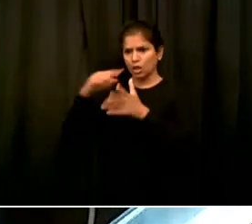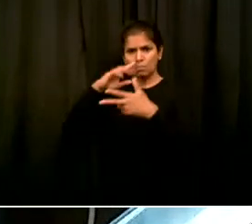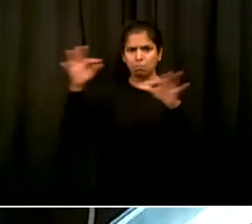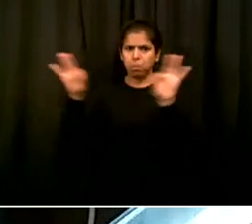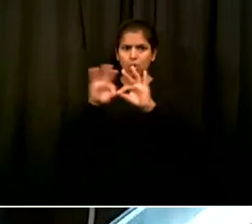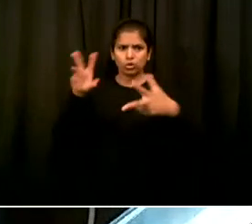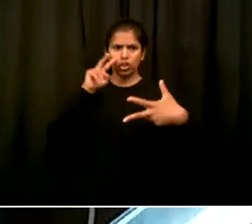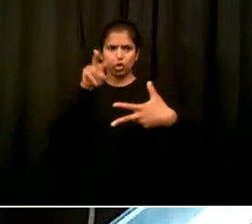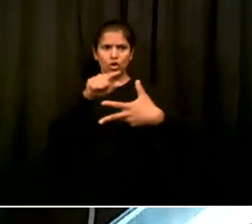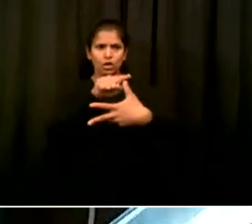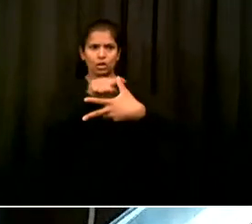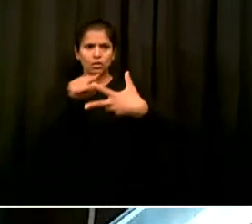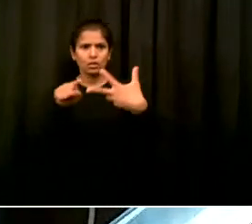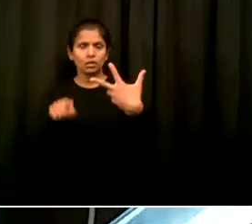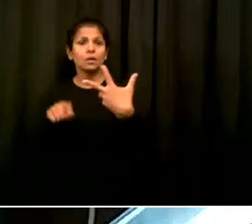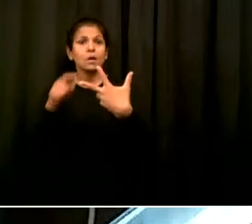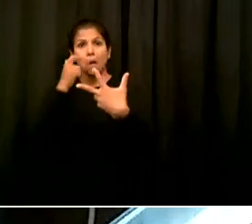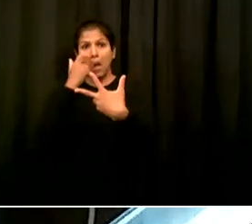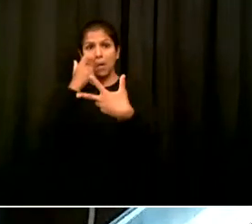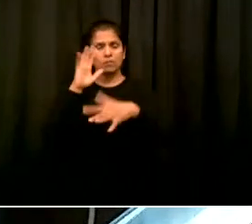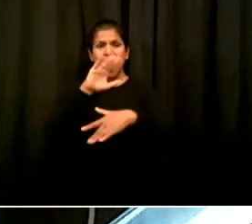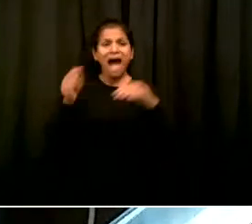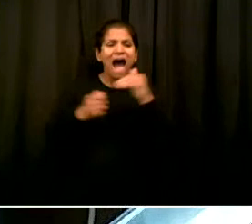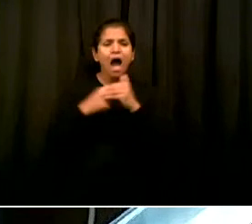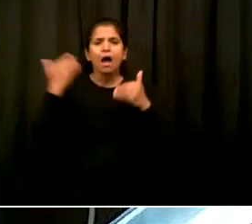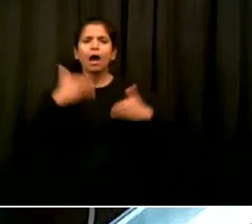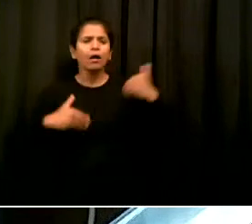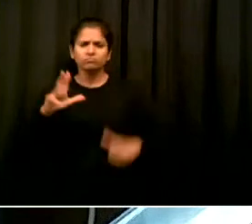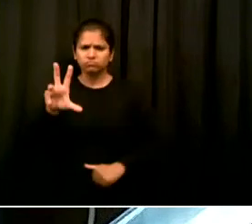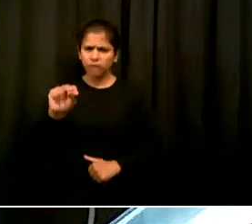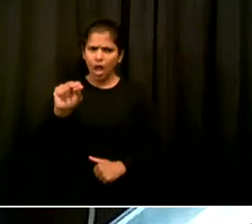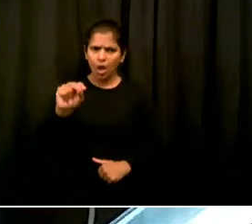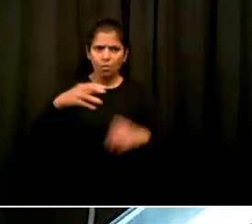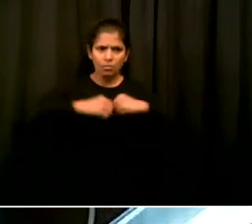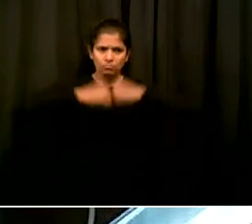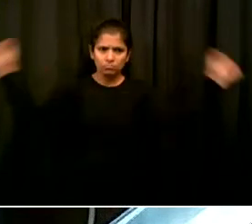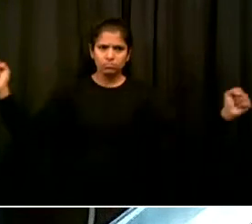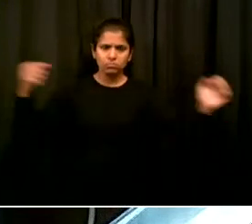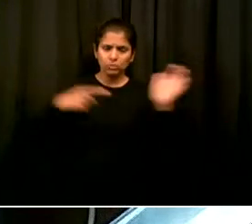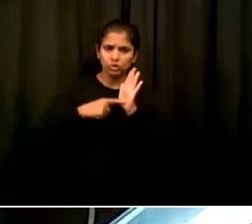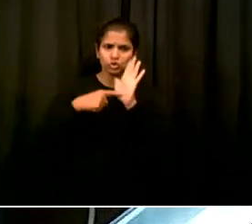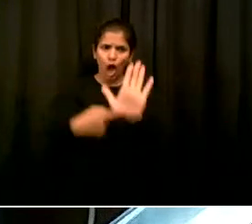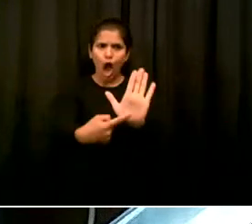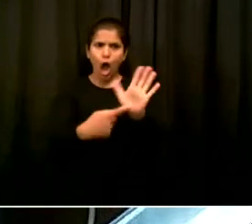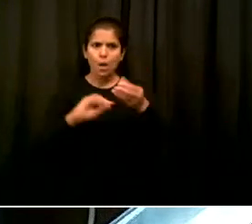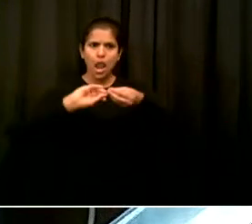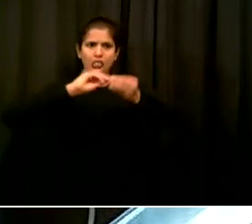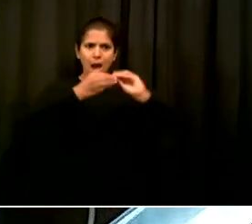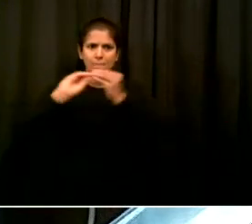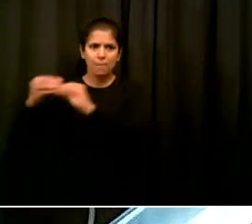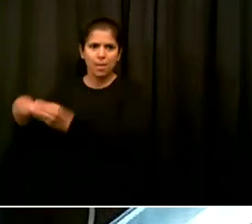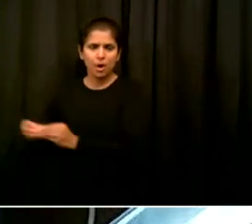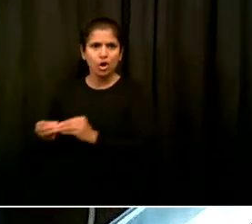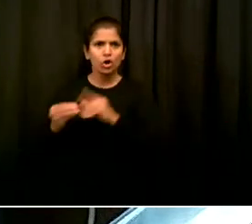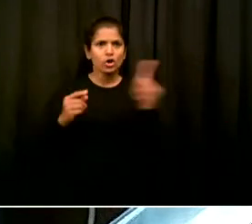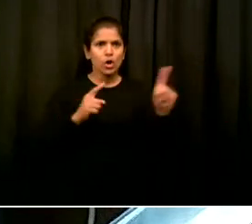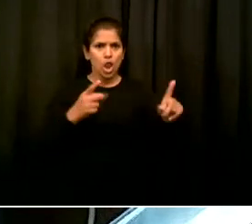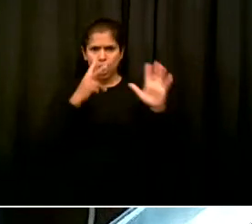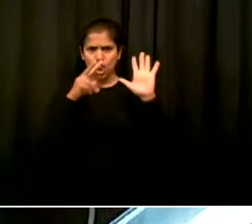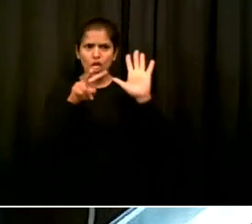SHARE EVERY DAY SO WE ARE COMPLLETELY TRTR ANCEPAR WENT WHERE WE ARE WITH HOSPITALIZATIONS SO YOU KNOW IN IN REAL TIME